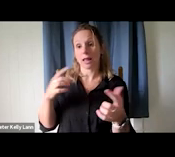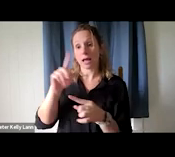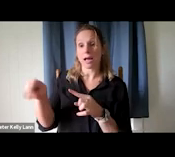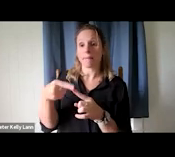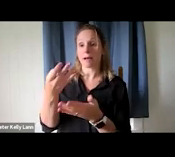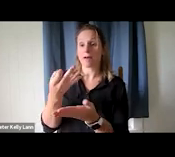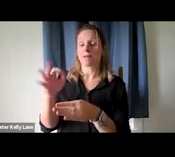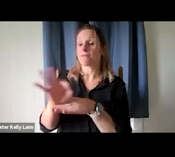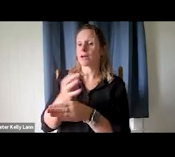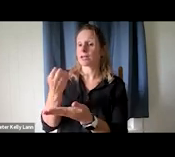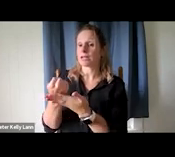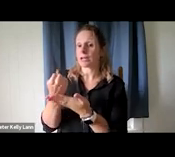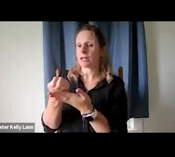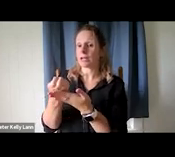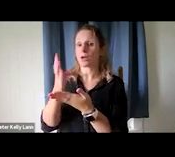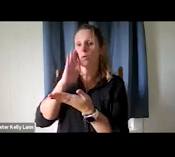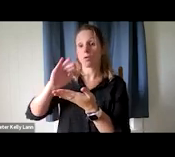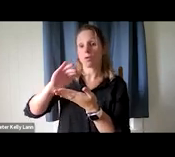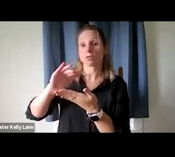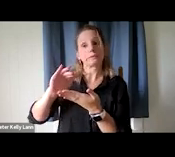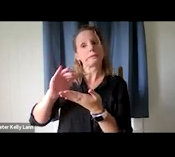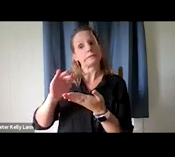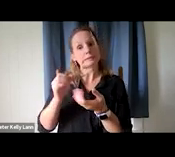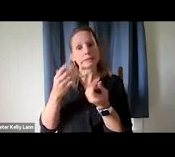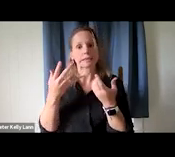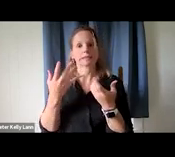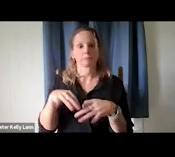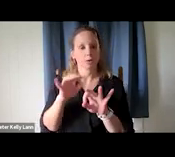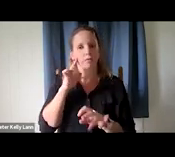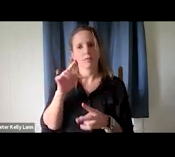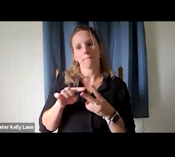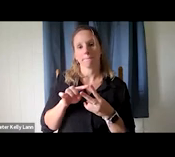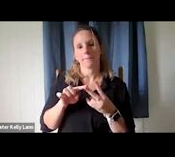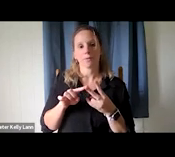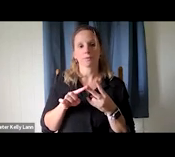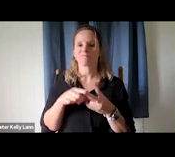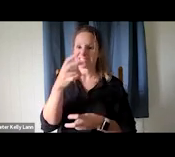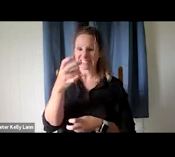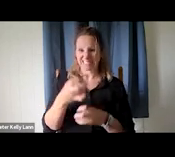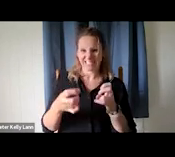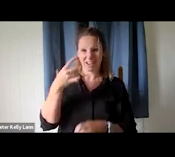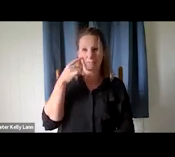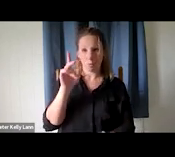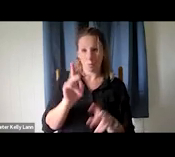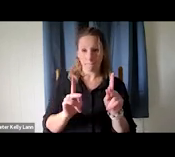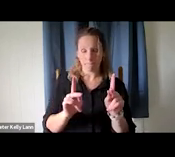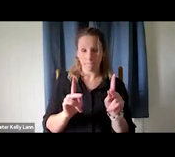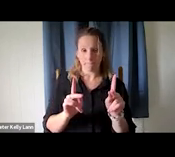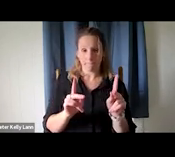So we weigh those both very heavily. The difficult thing for adjudicators and for you